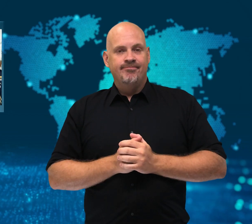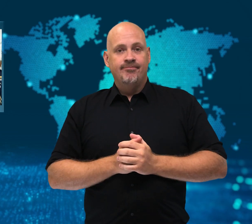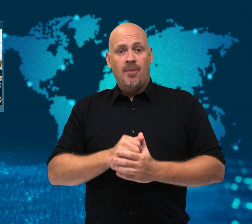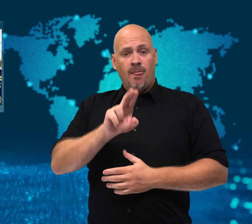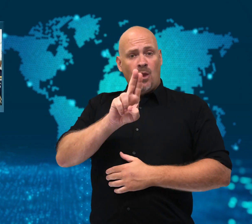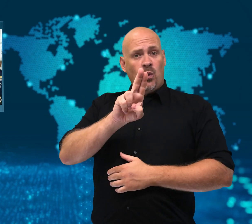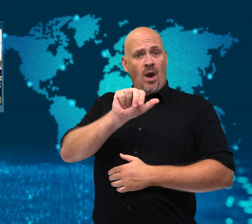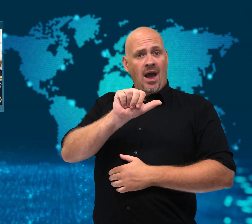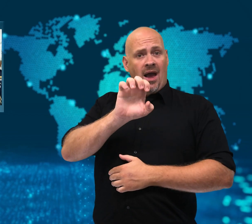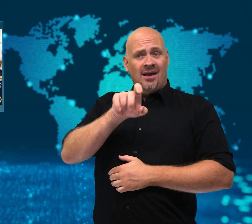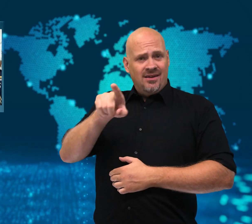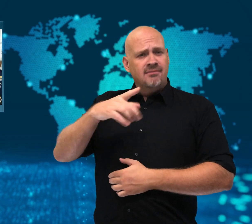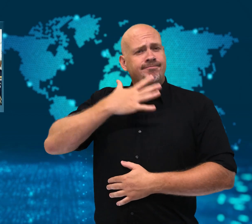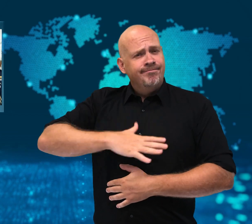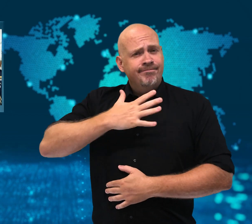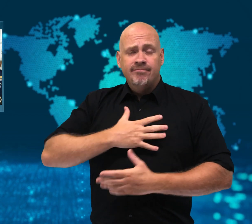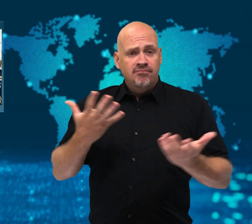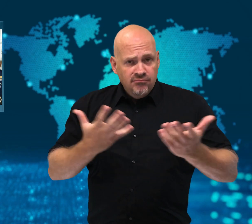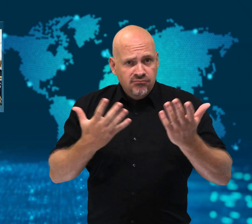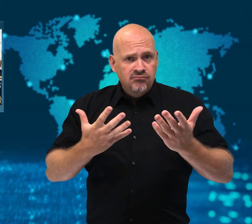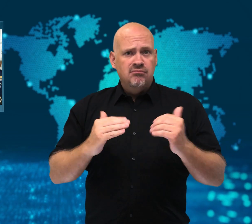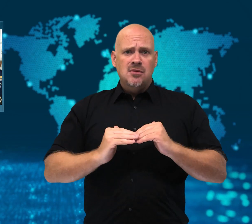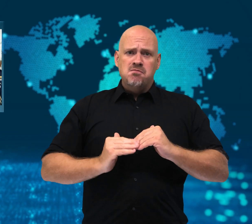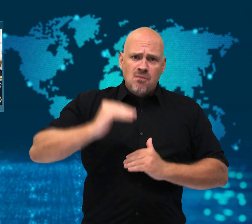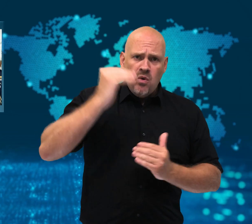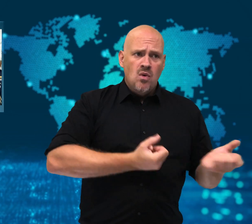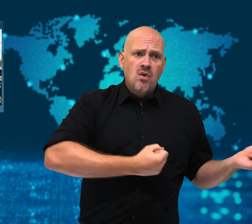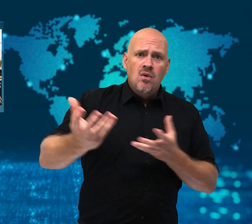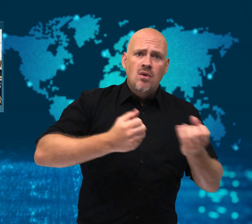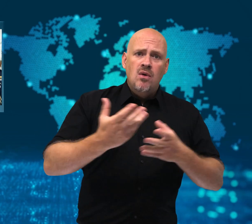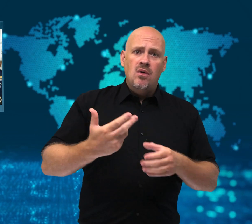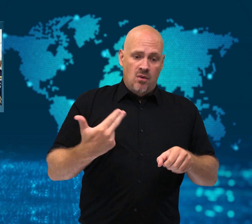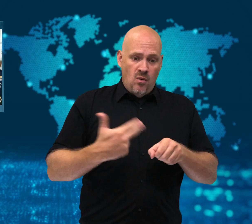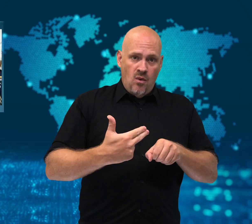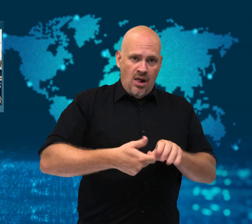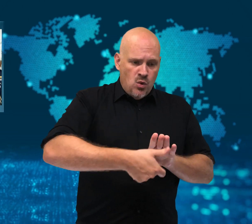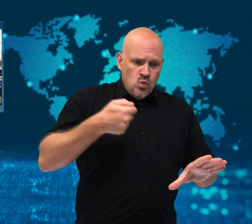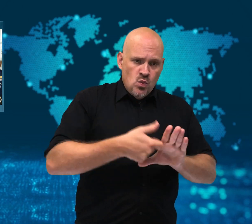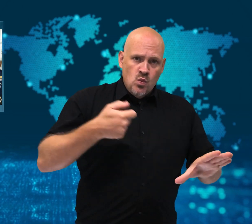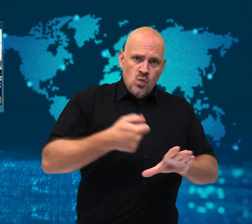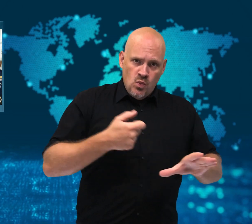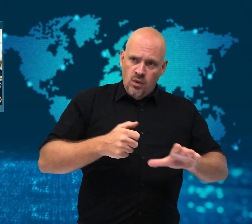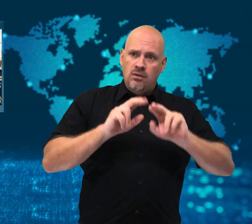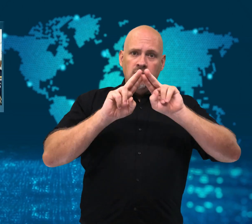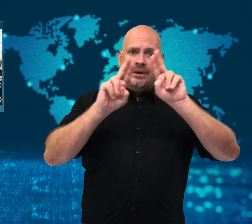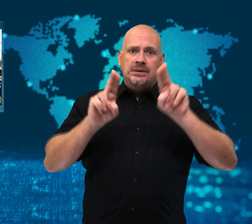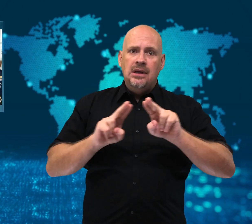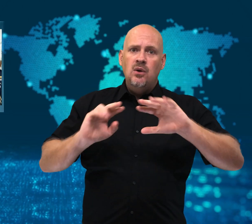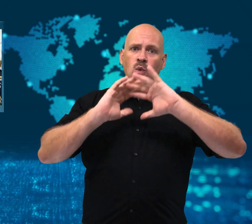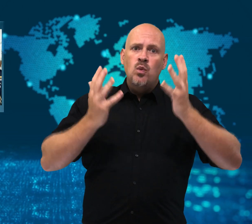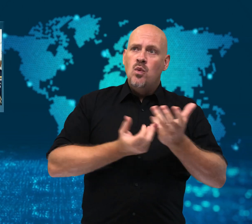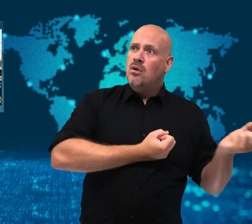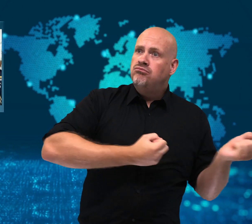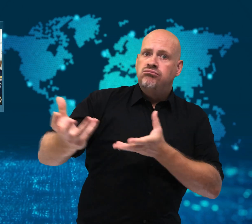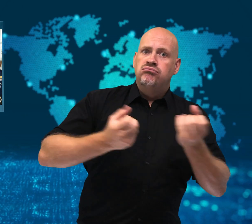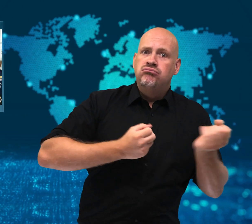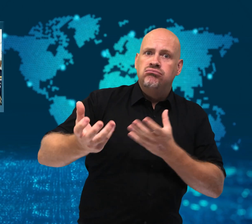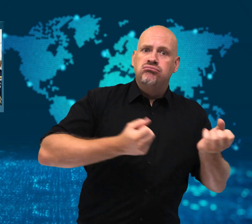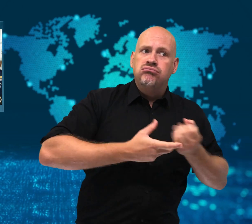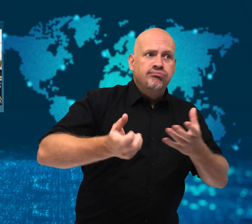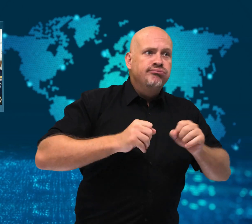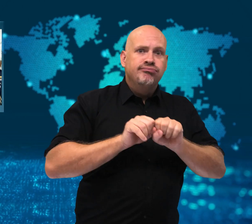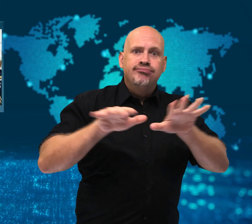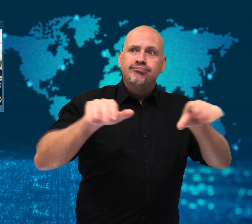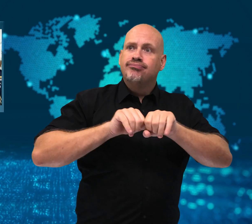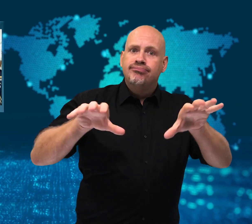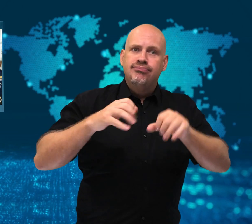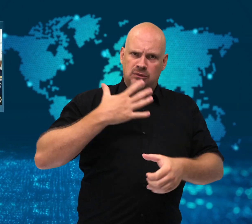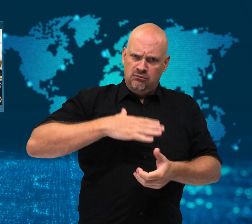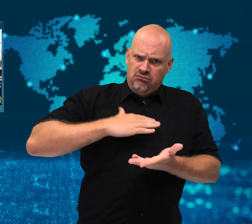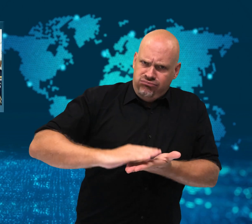The UAE wants to distribute more oil than currently allowed.